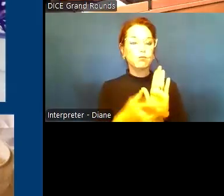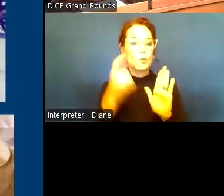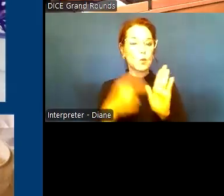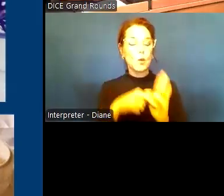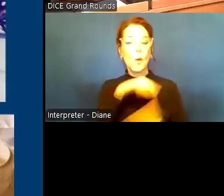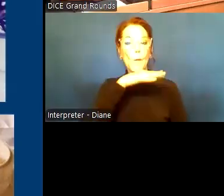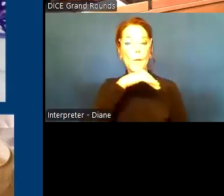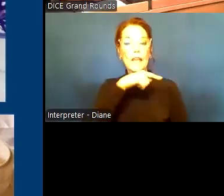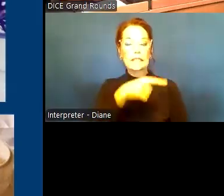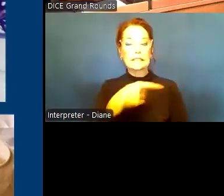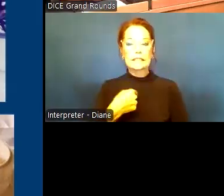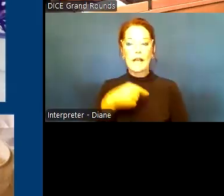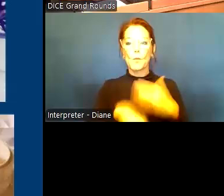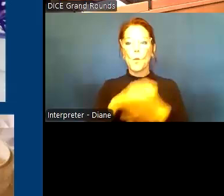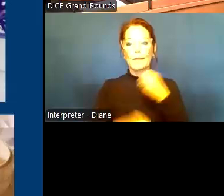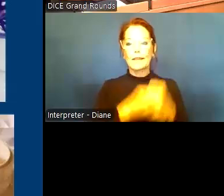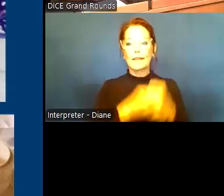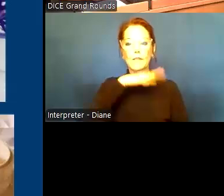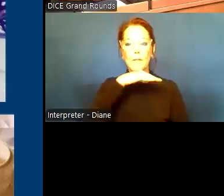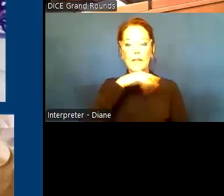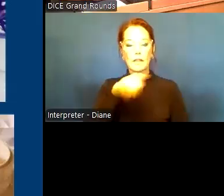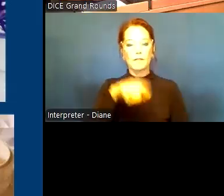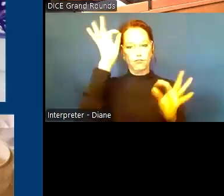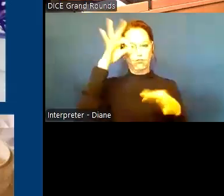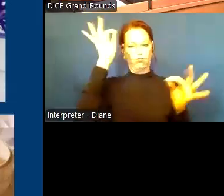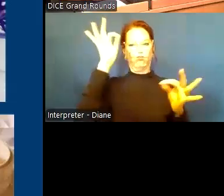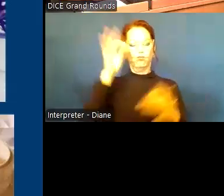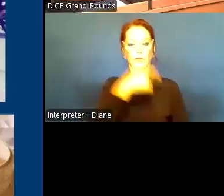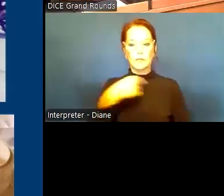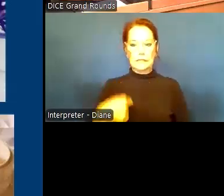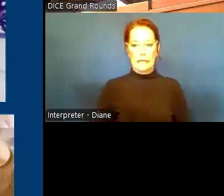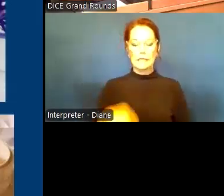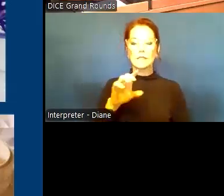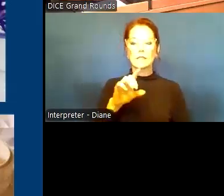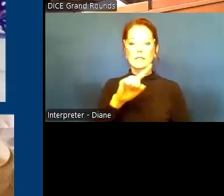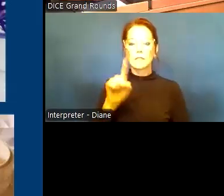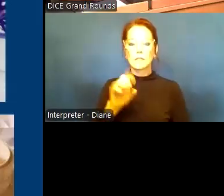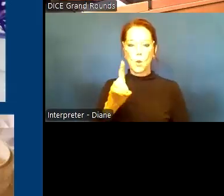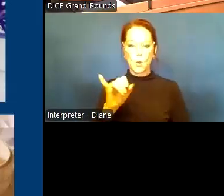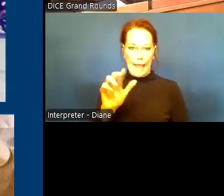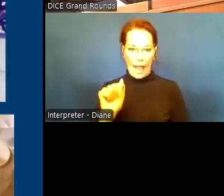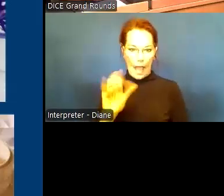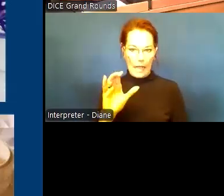don't know or not familiar with the Chinese zodiac um there's a sort of 12year cycle with each lunar